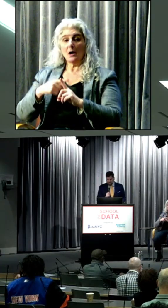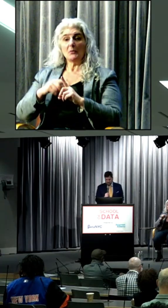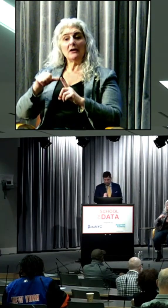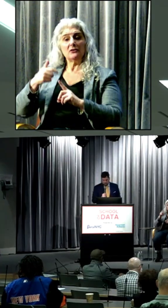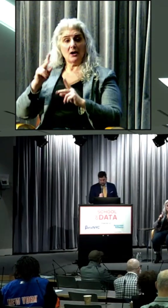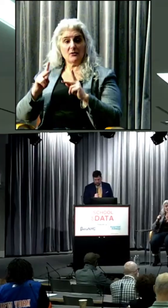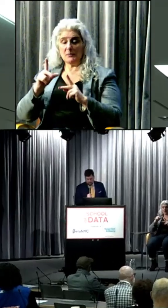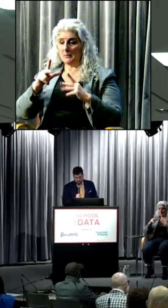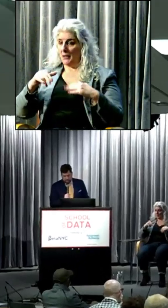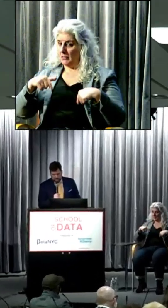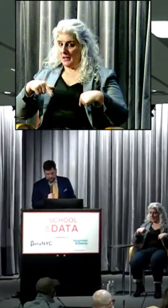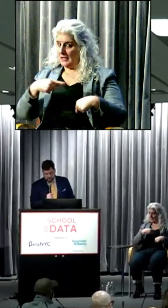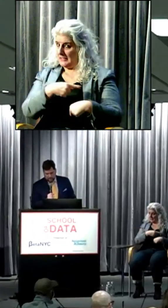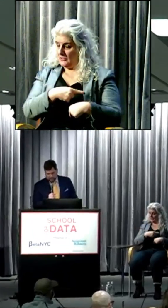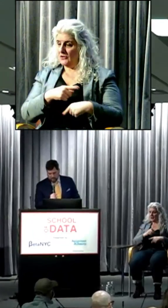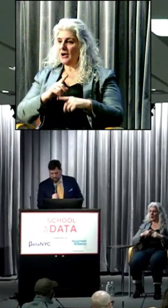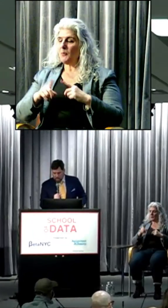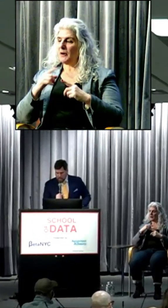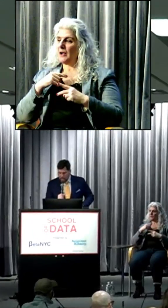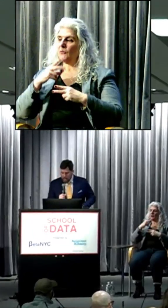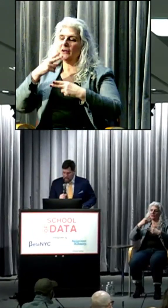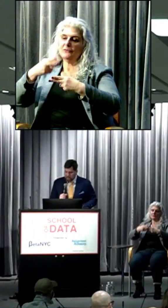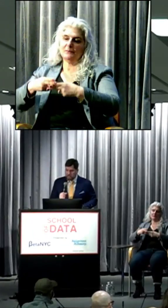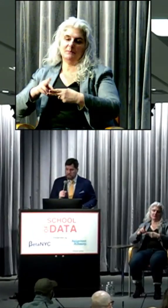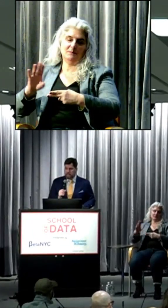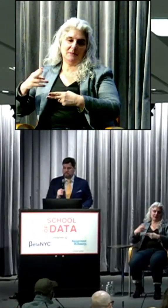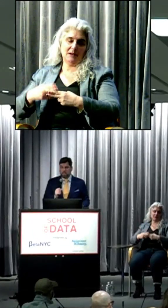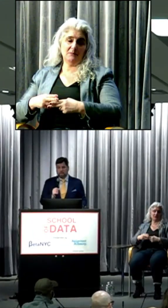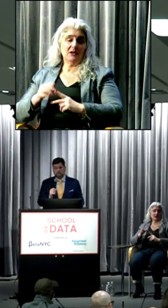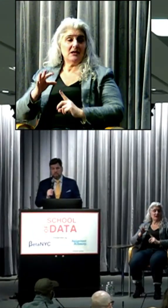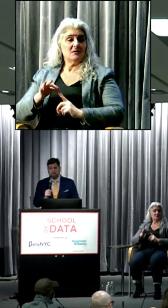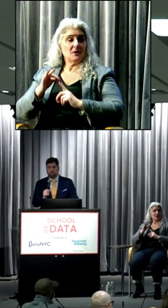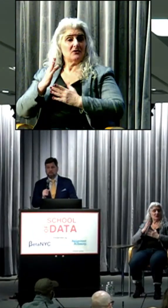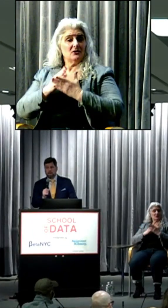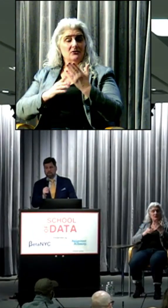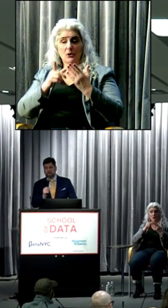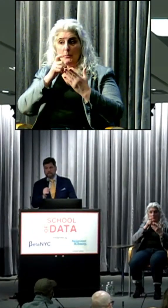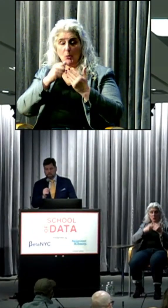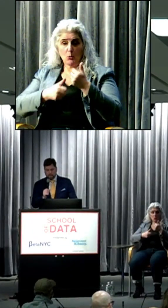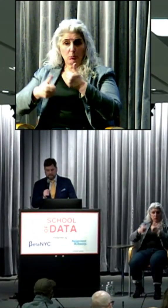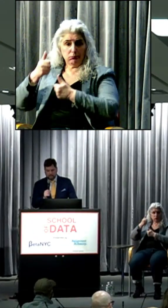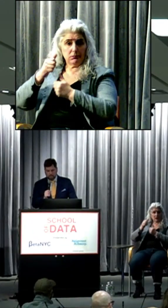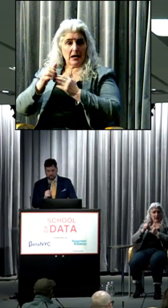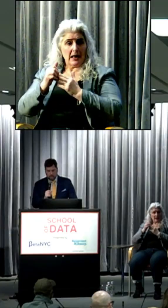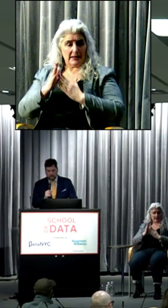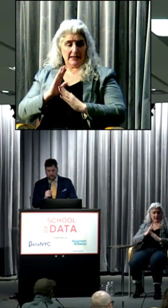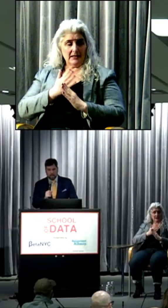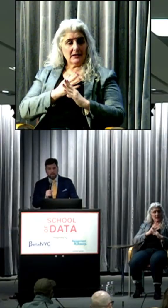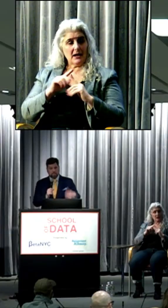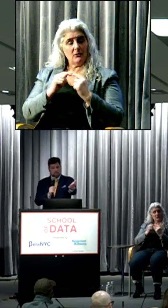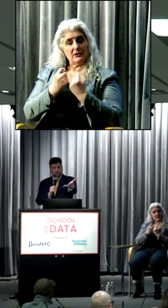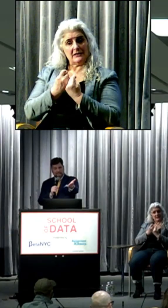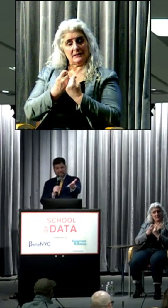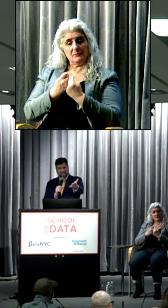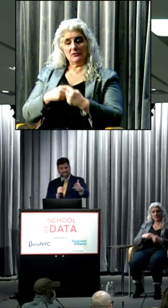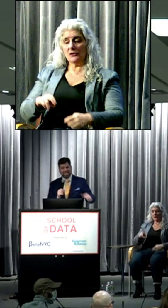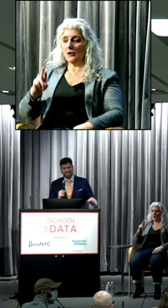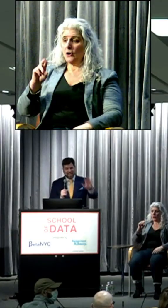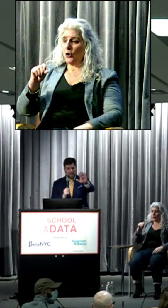My name is Amelia Merker. I'm the exhibits manager at the New York Hall of Science, and I'm here to talk about CityWorks with